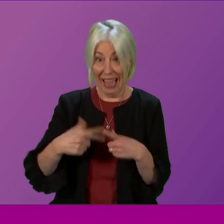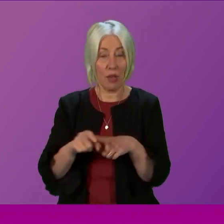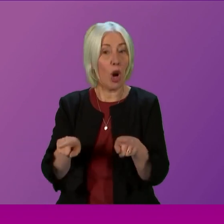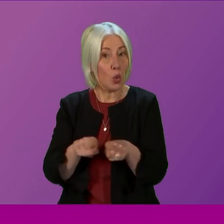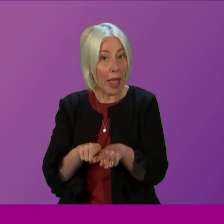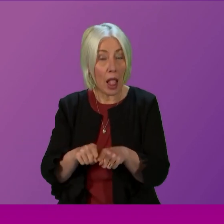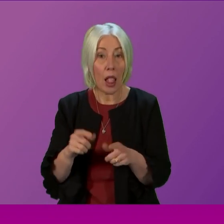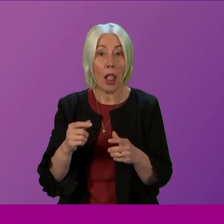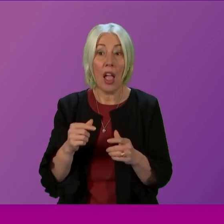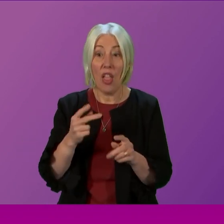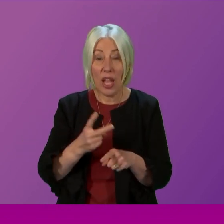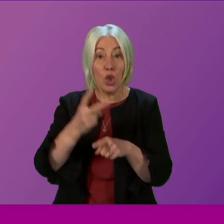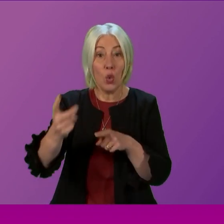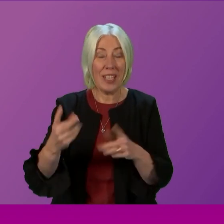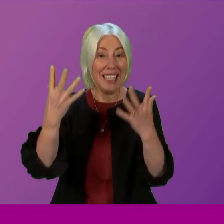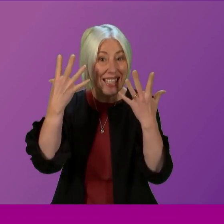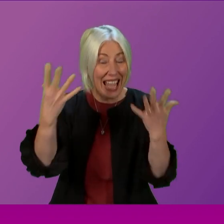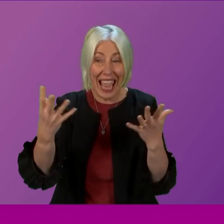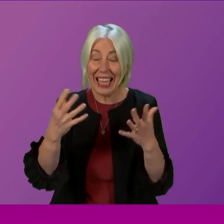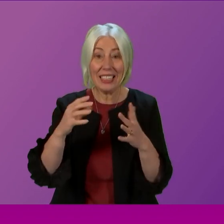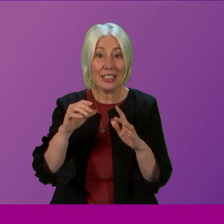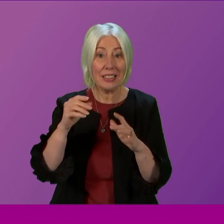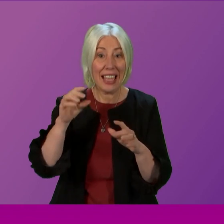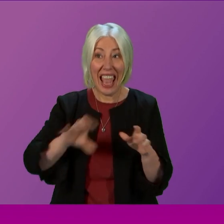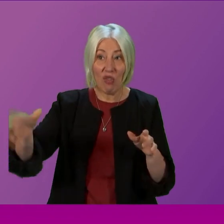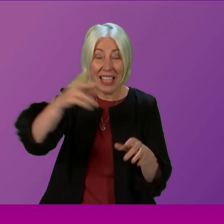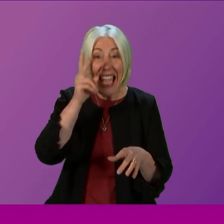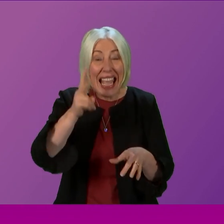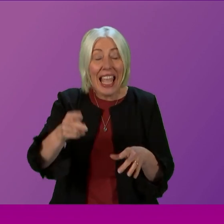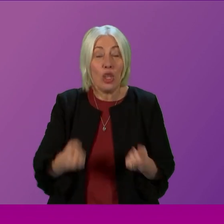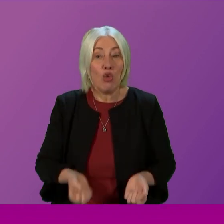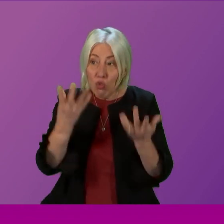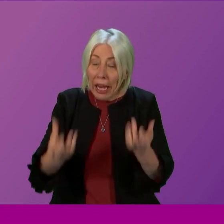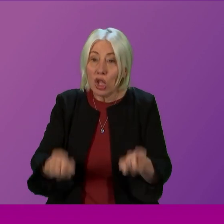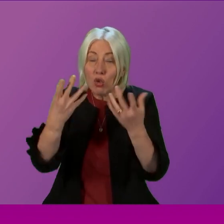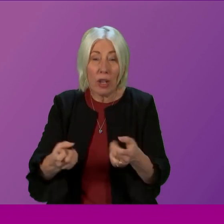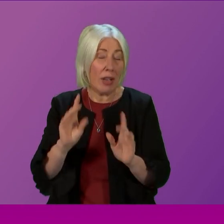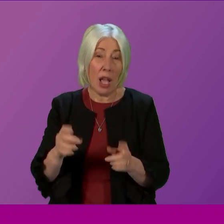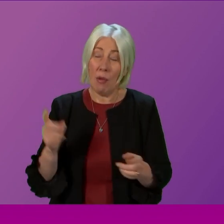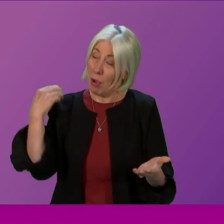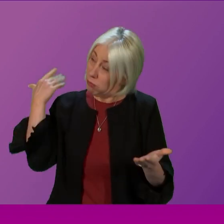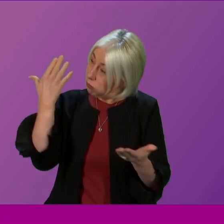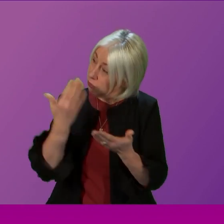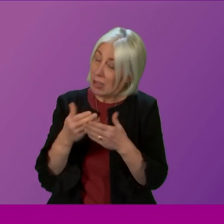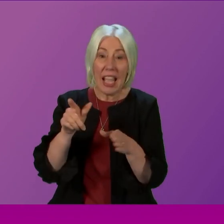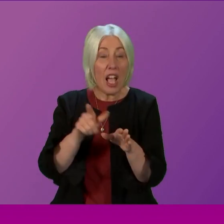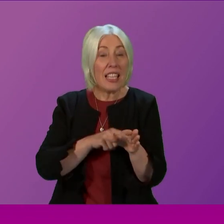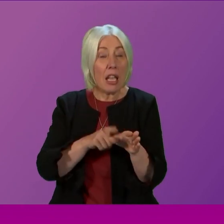another 10 are striking, from the Scottish Borders to Aberdeenshire. After years of disrupted education because of the Covid pandemic,